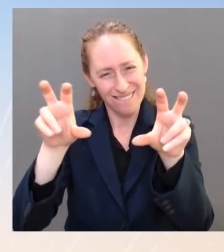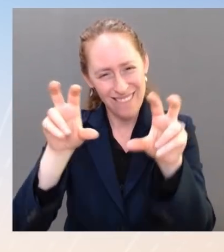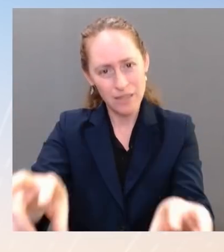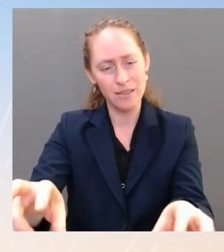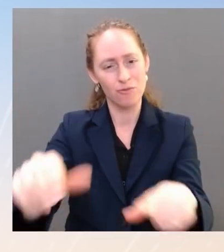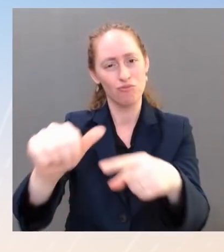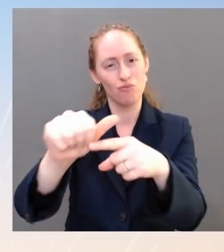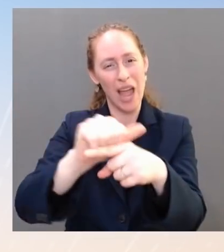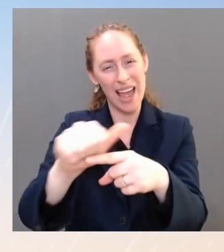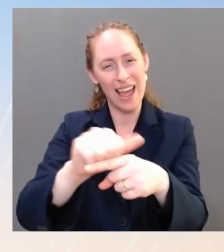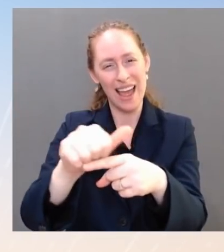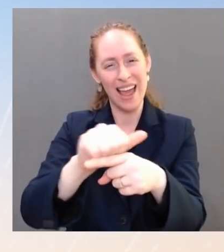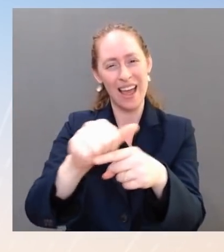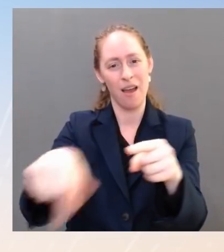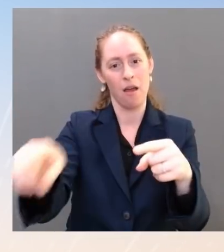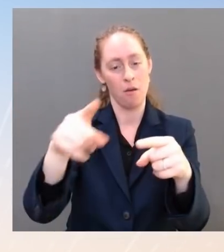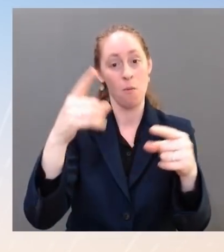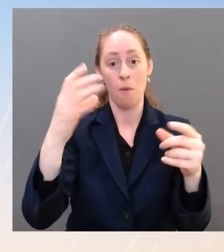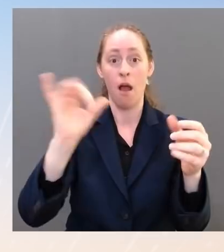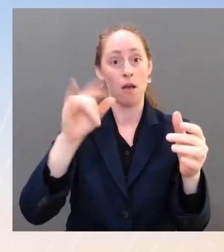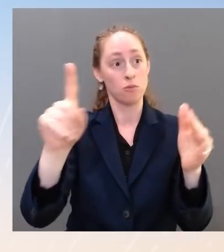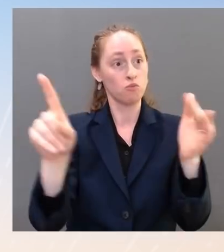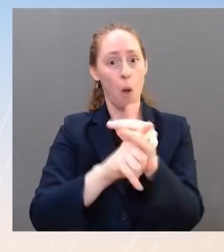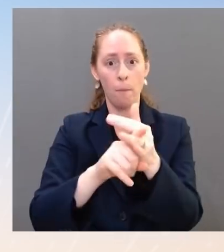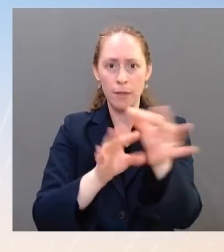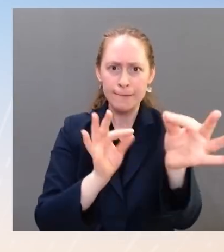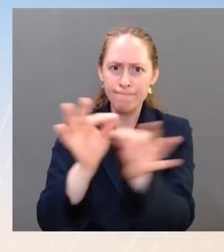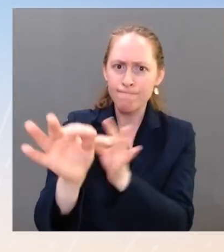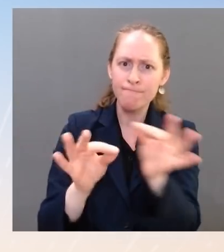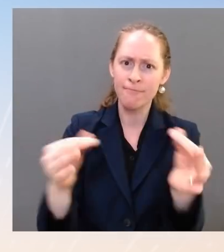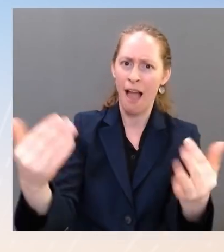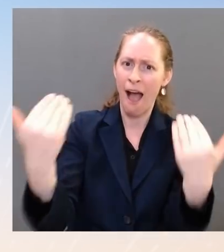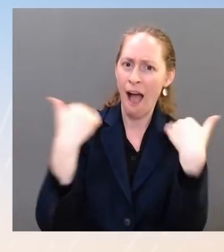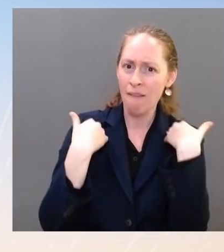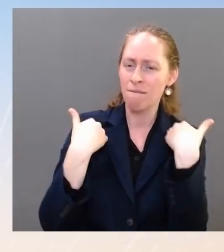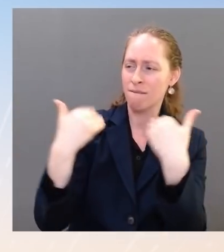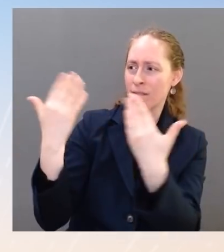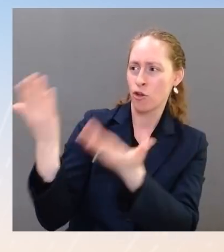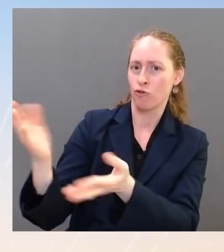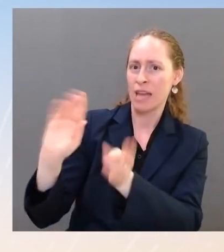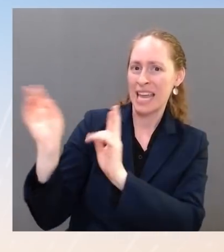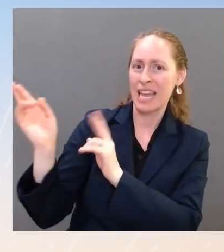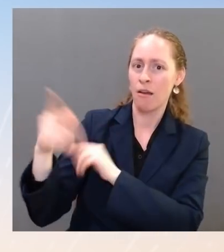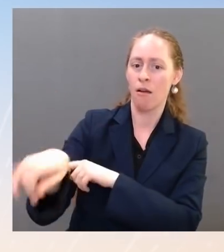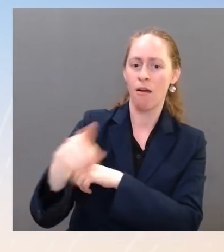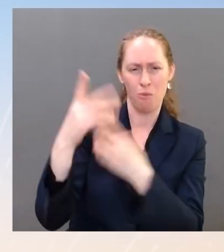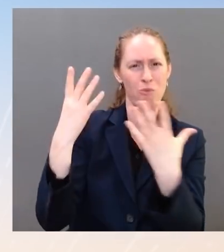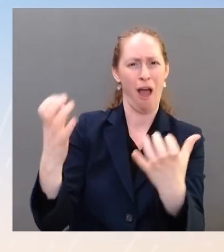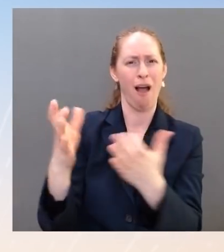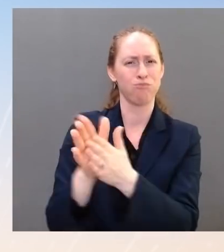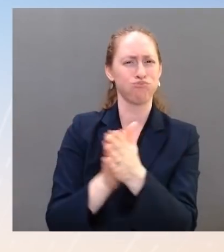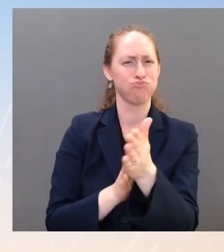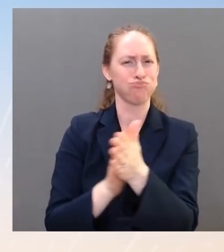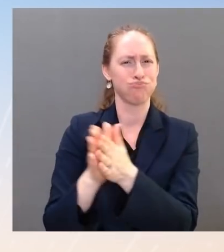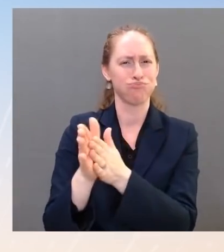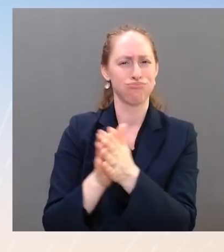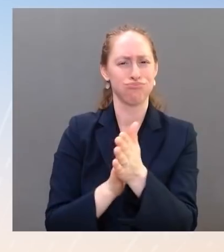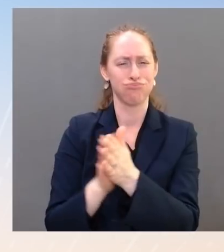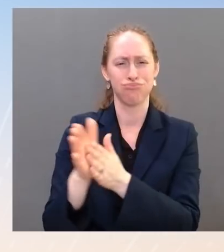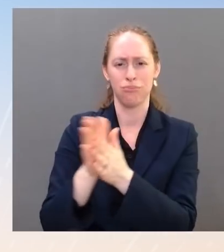And certainly we've been doing this for a long time, looking at the projects where they're going to be growing, not just in this infrastructural job, but across construction in different areas.